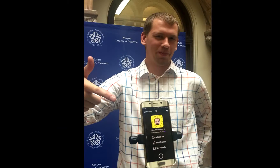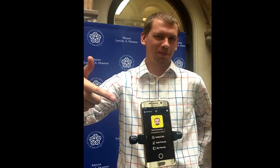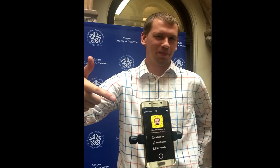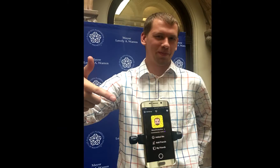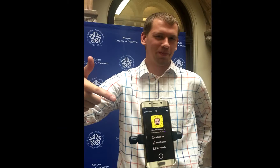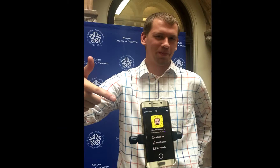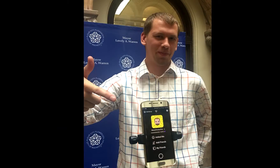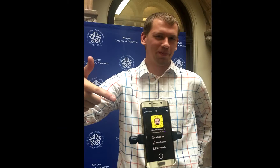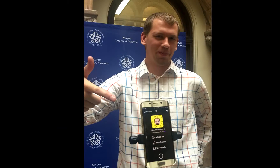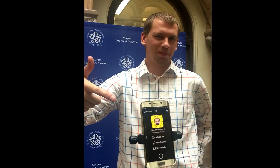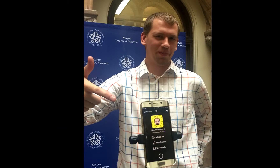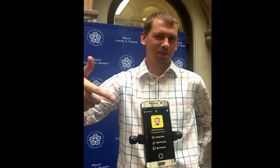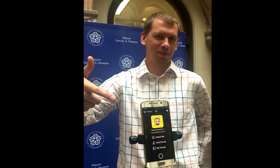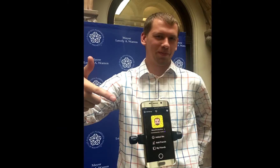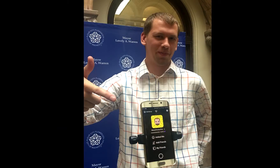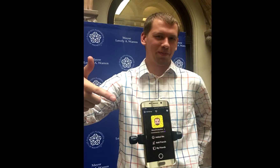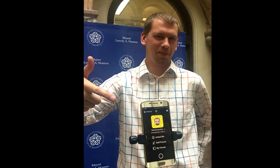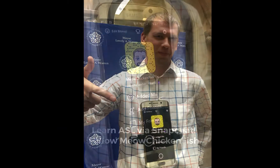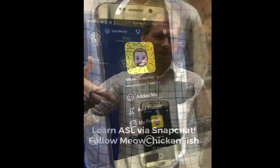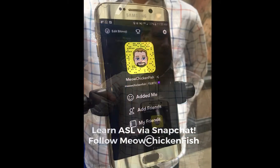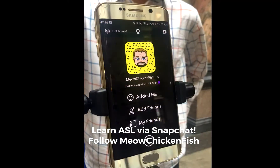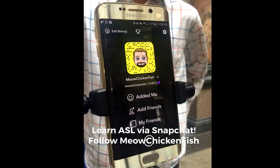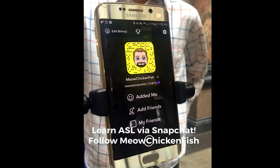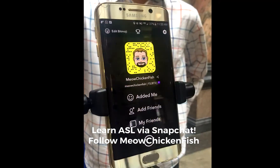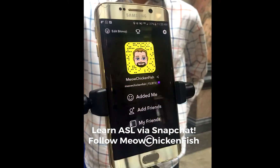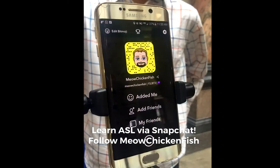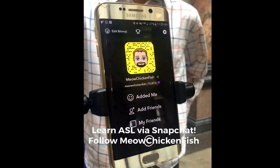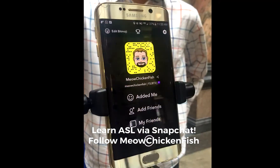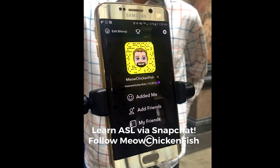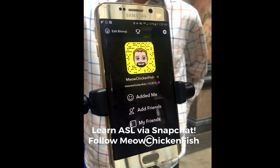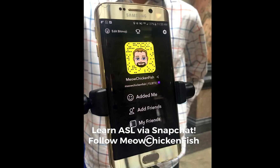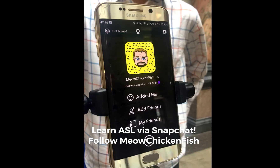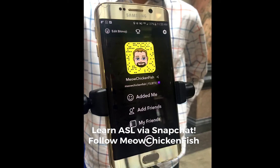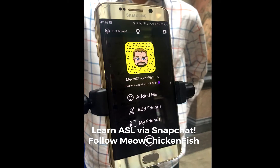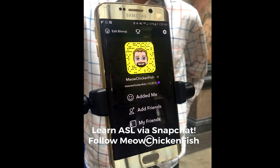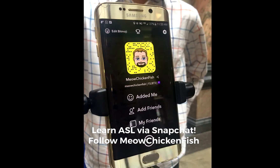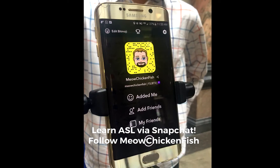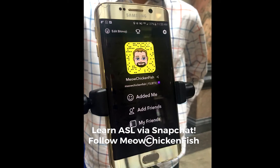(Tiana) so how exactly do you teach people sign language using snapchat?